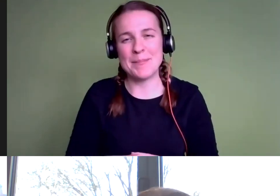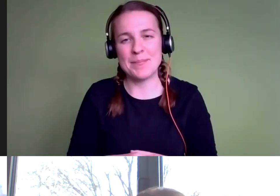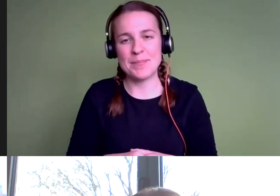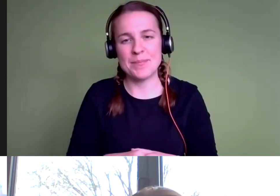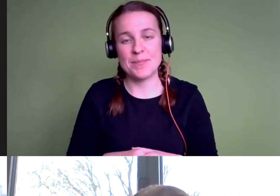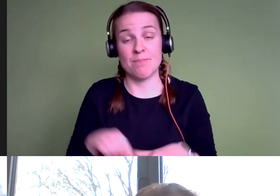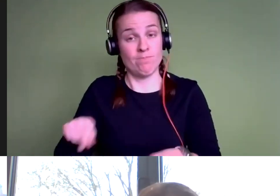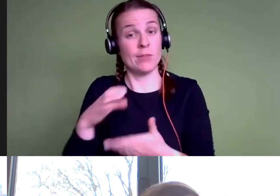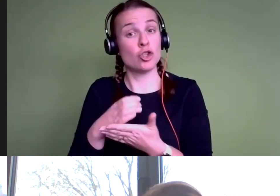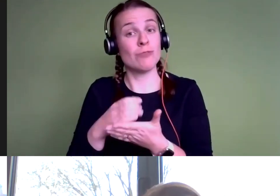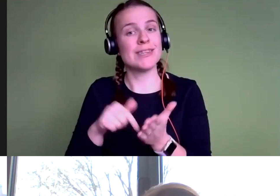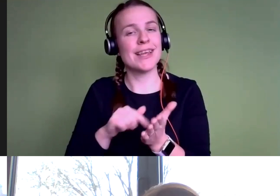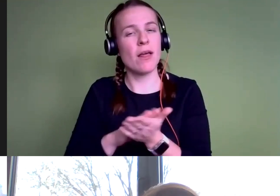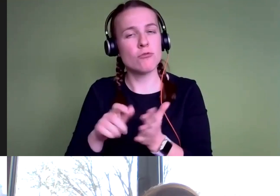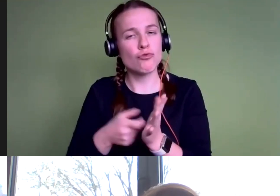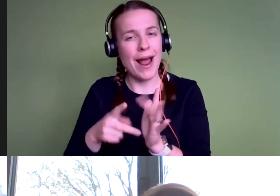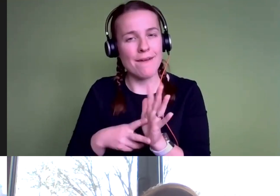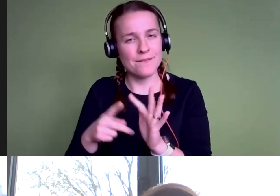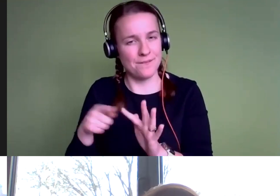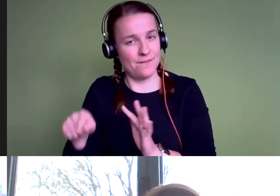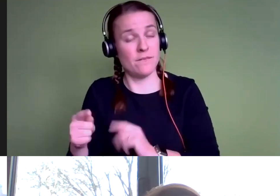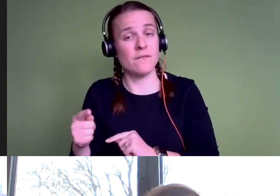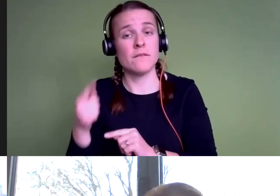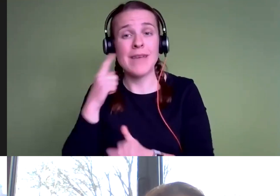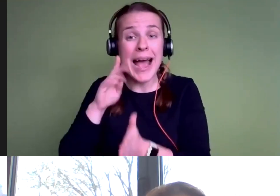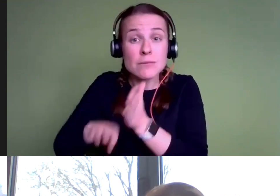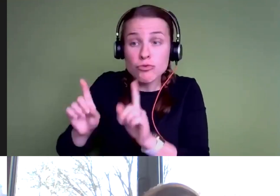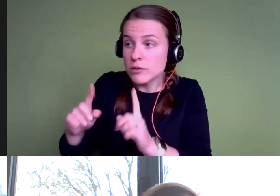gardening as part of our personal health and well-being management.